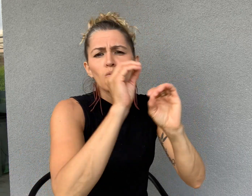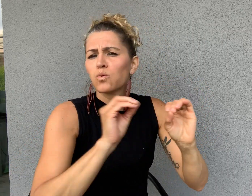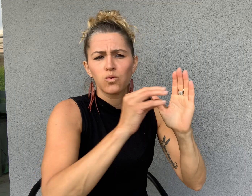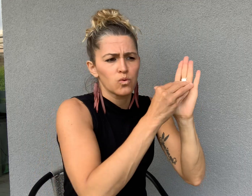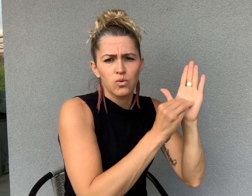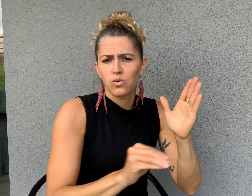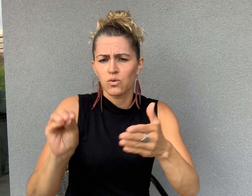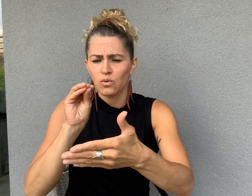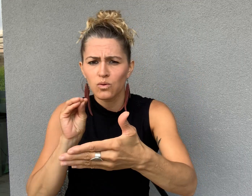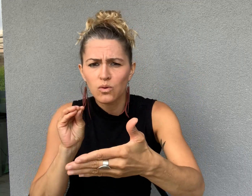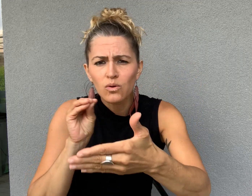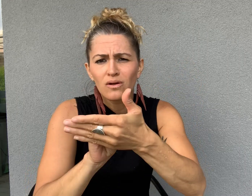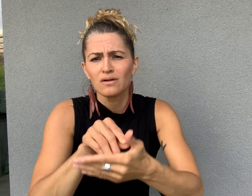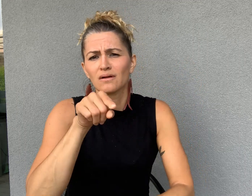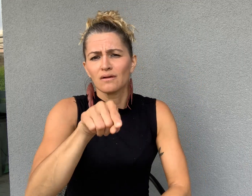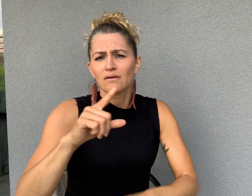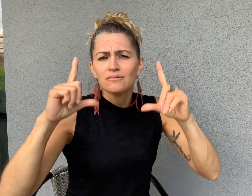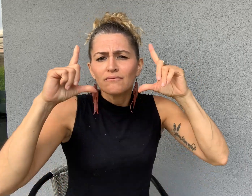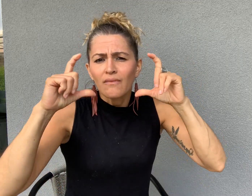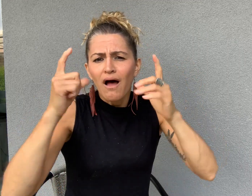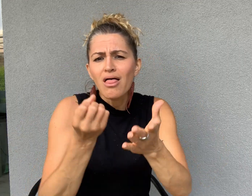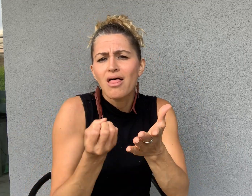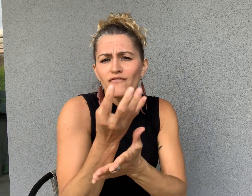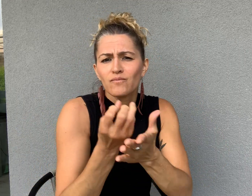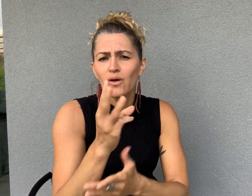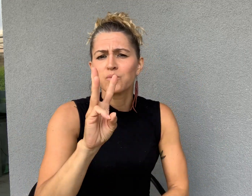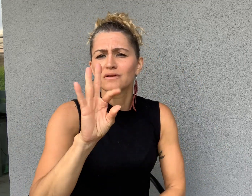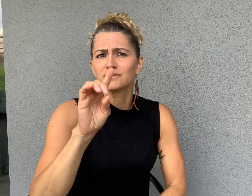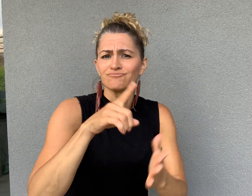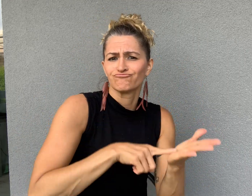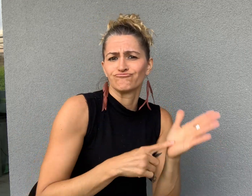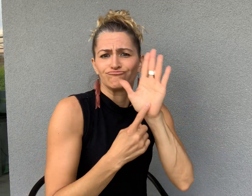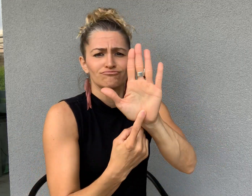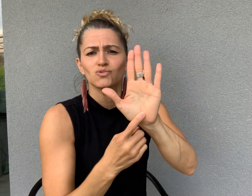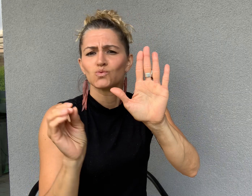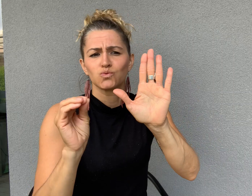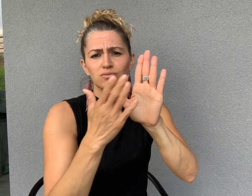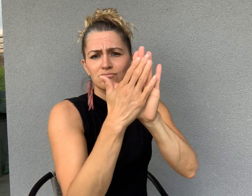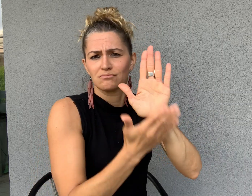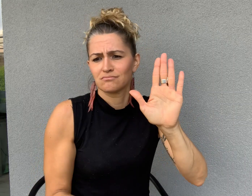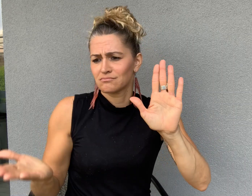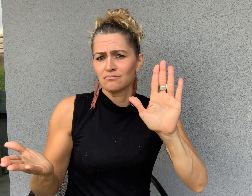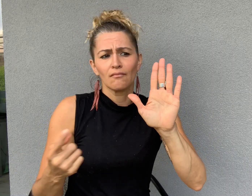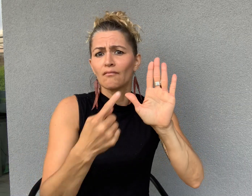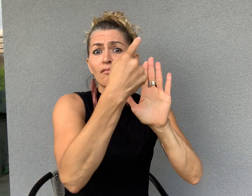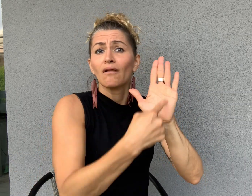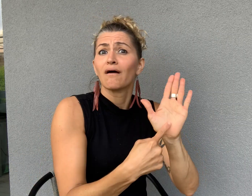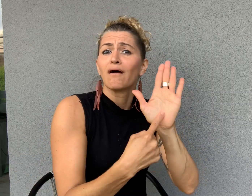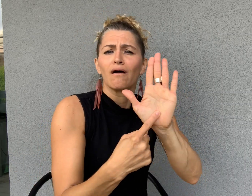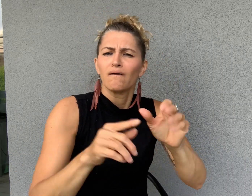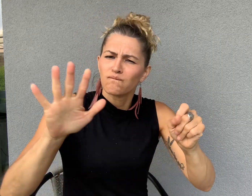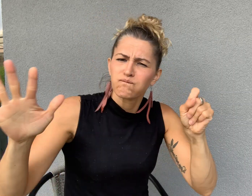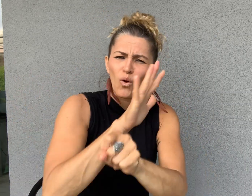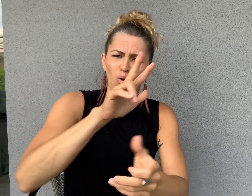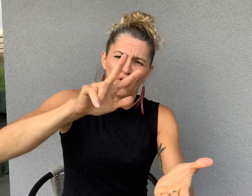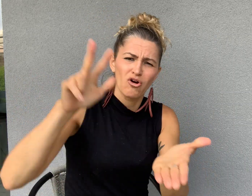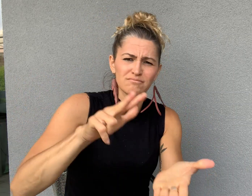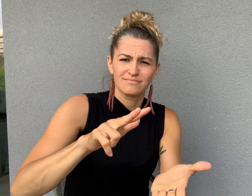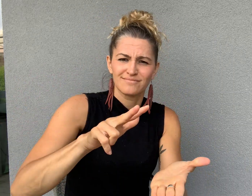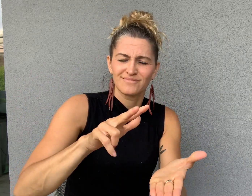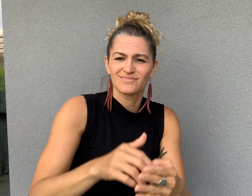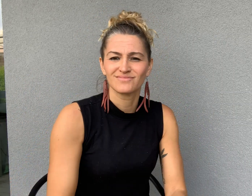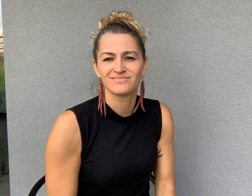interpreters. These laws are not included in the infographics.